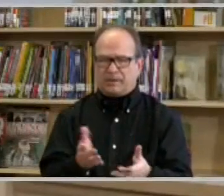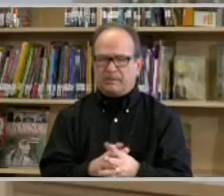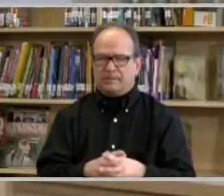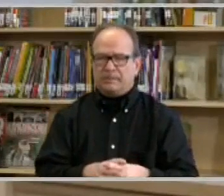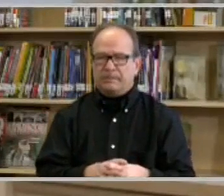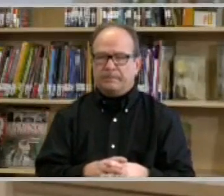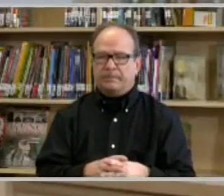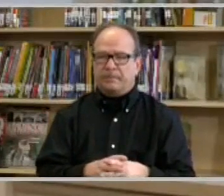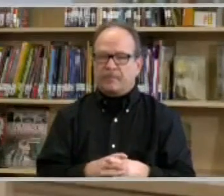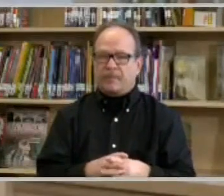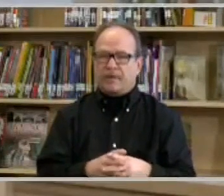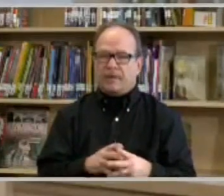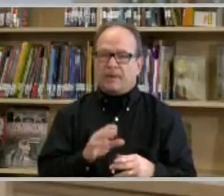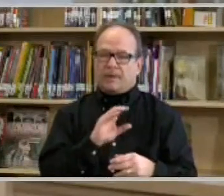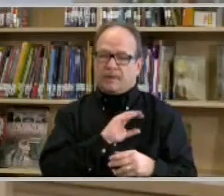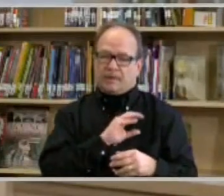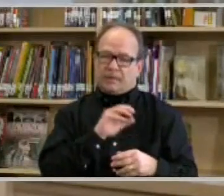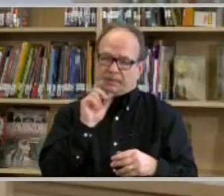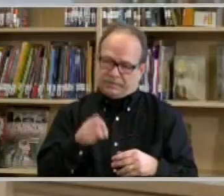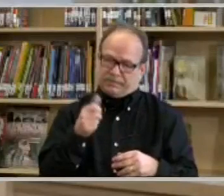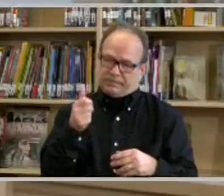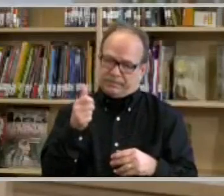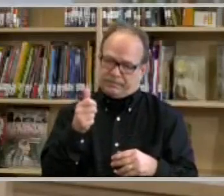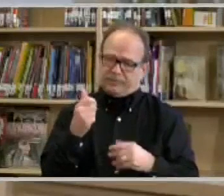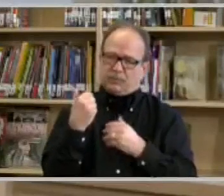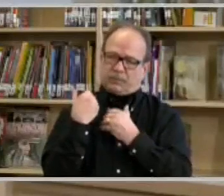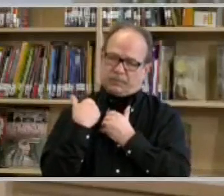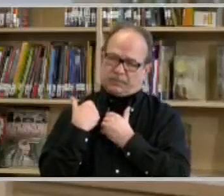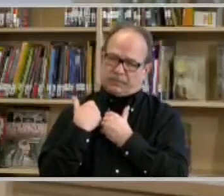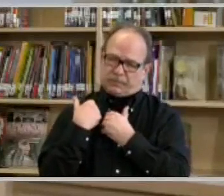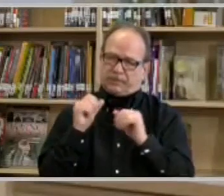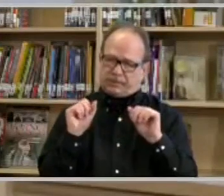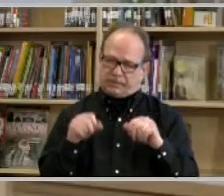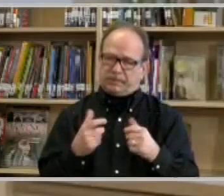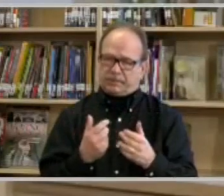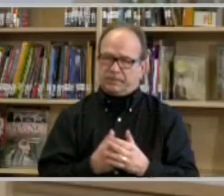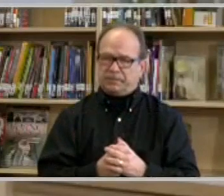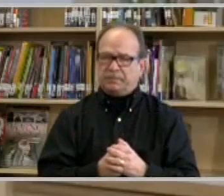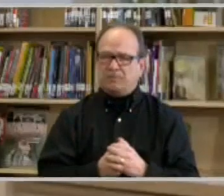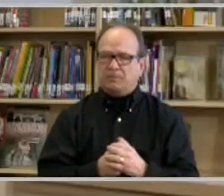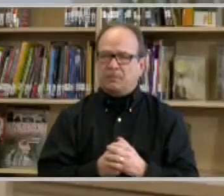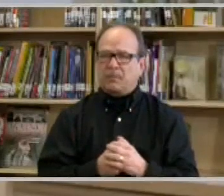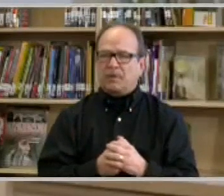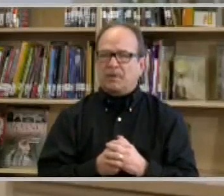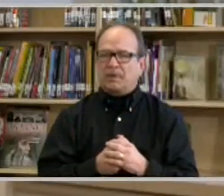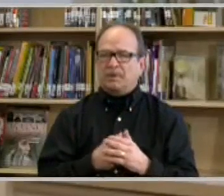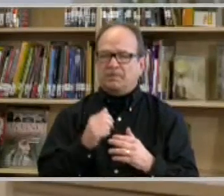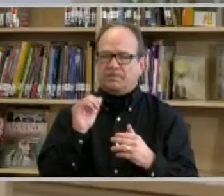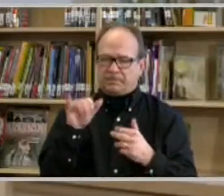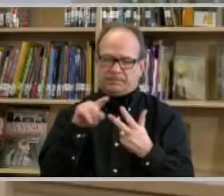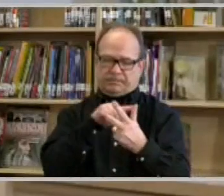JOB, AND THEN HE CAN BE HELD